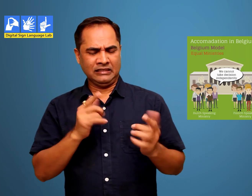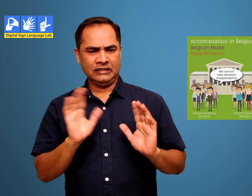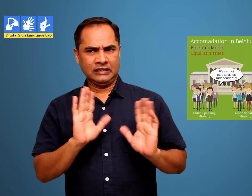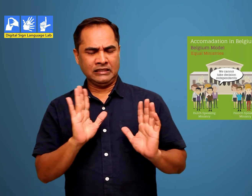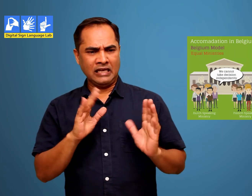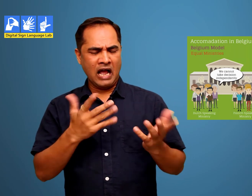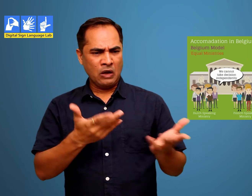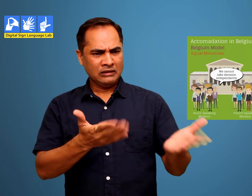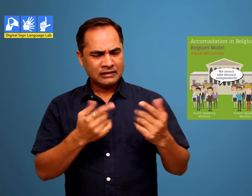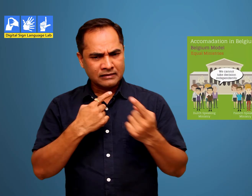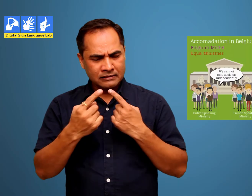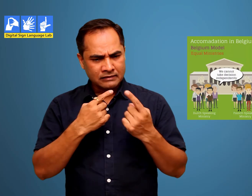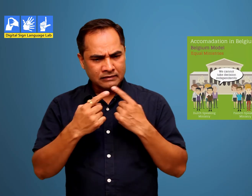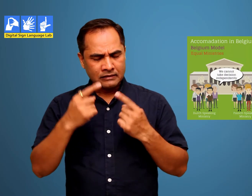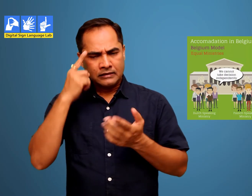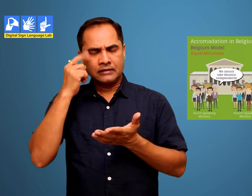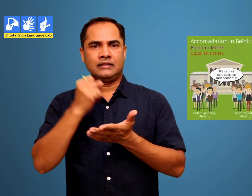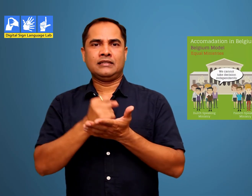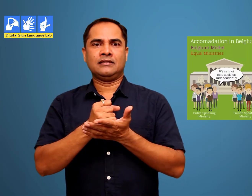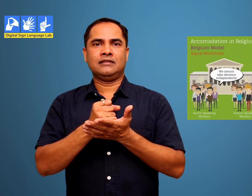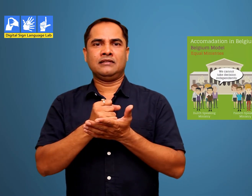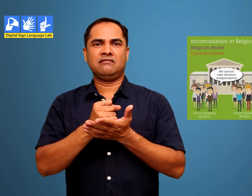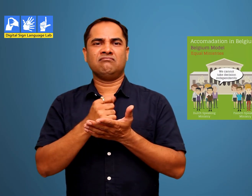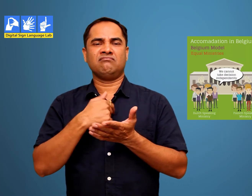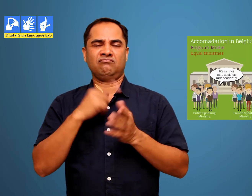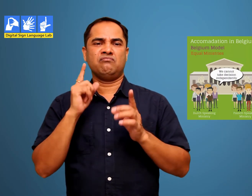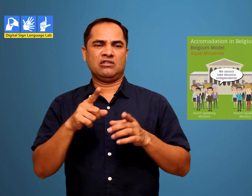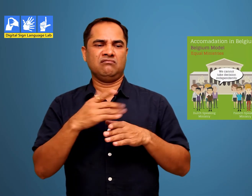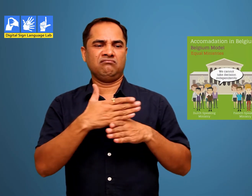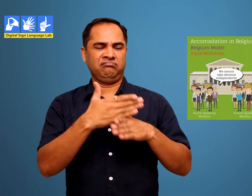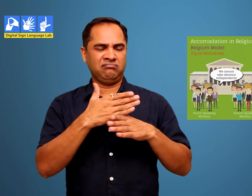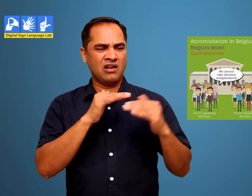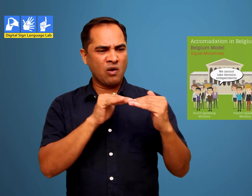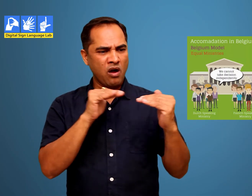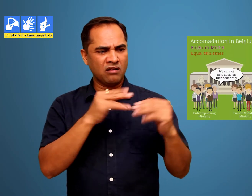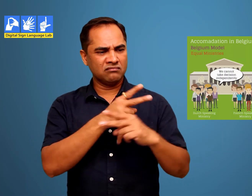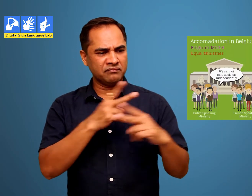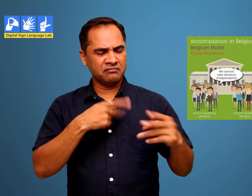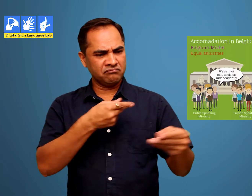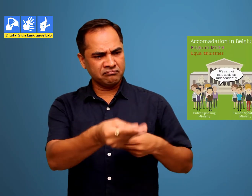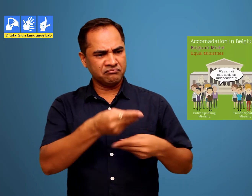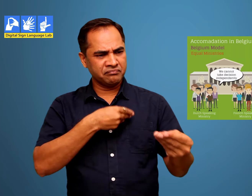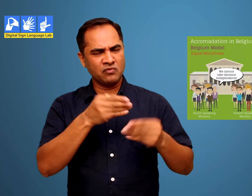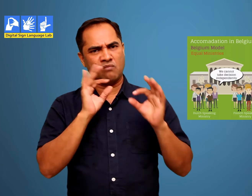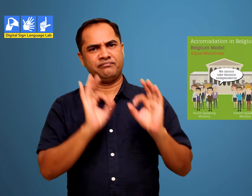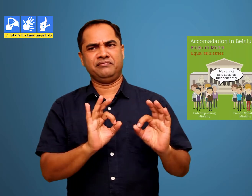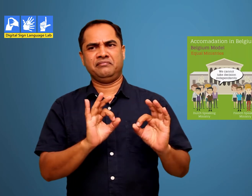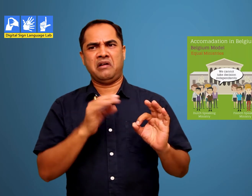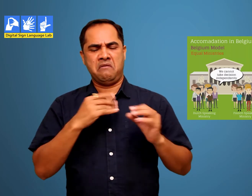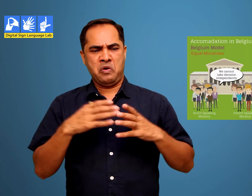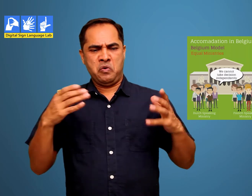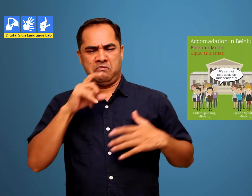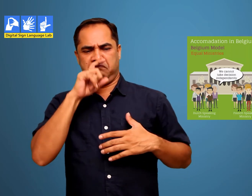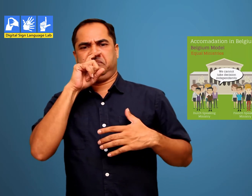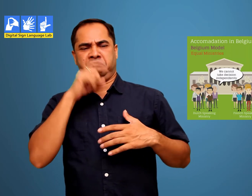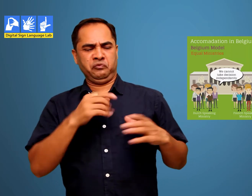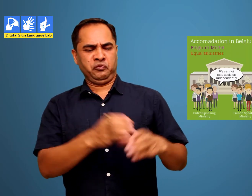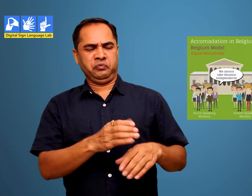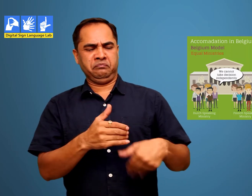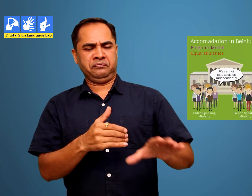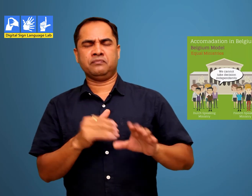discussion and power sharing. The majority group should not undermine the